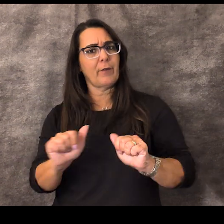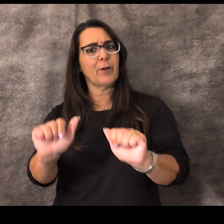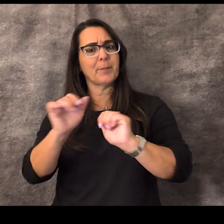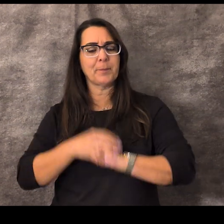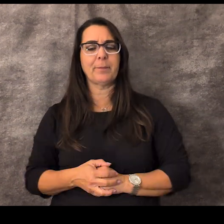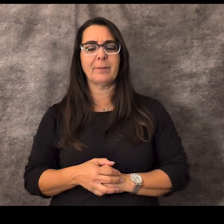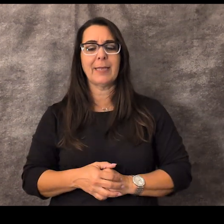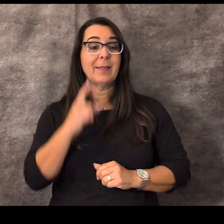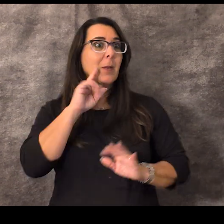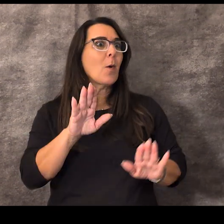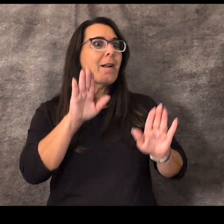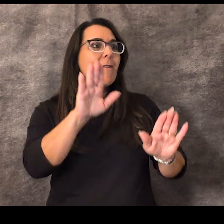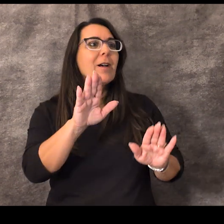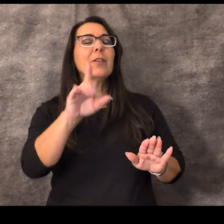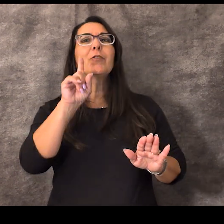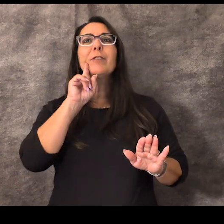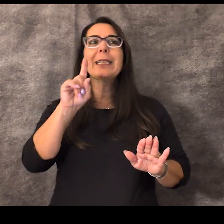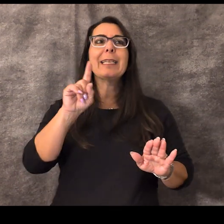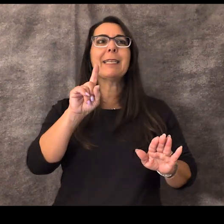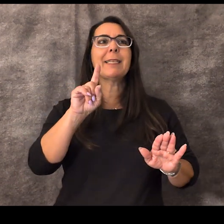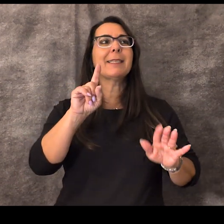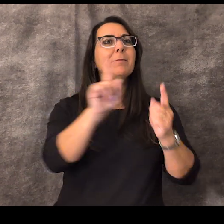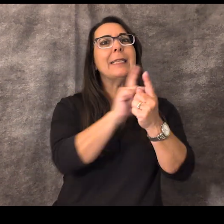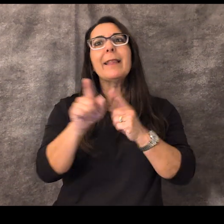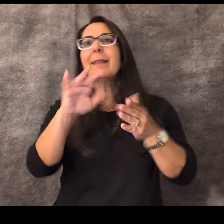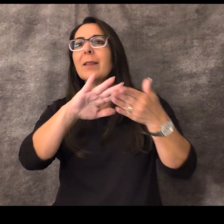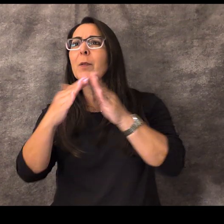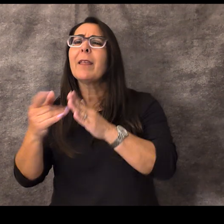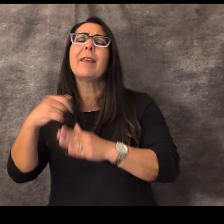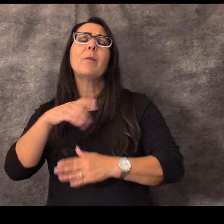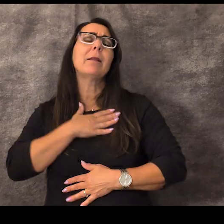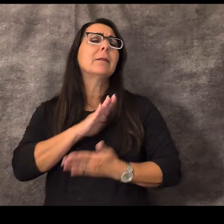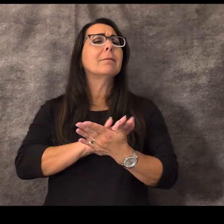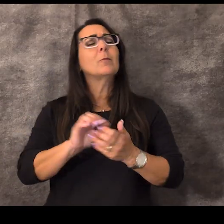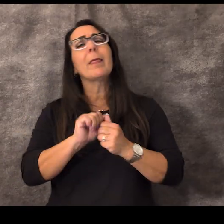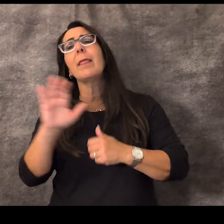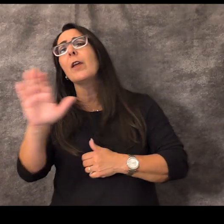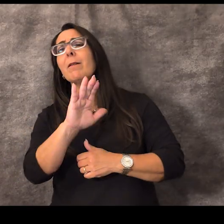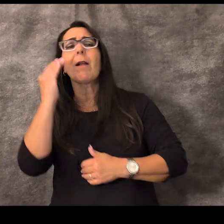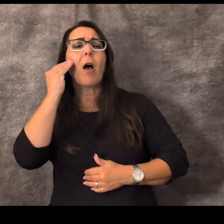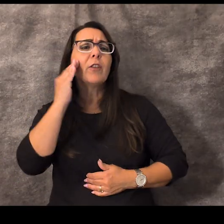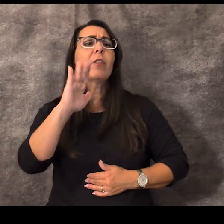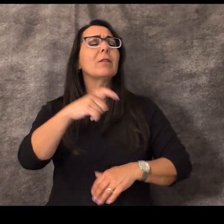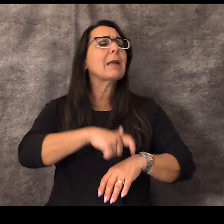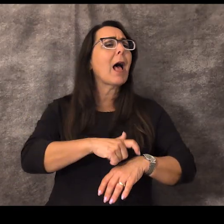You know, getting to know community and just how generous they've been with their knowledge and their time in getting us up